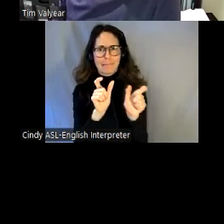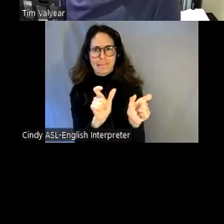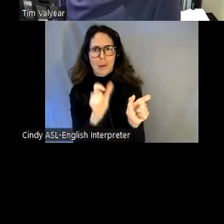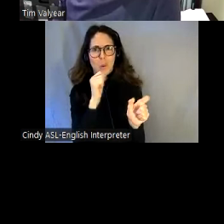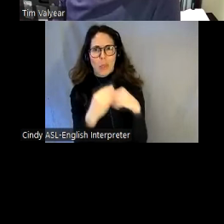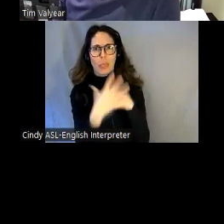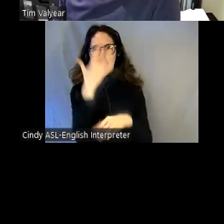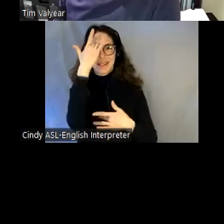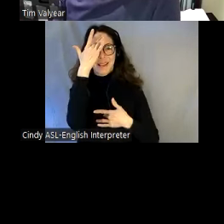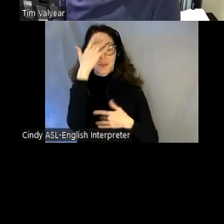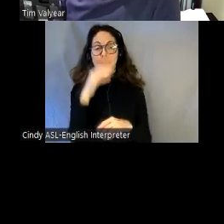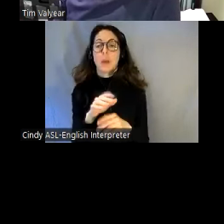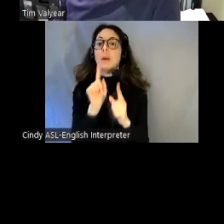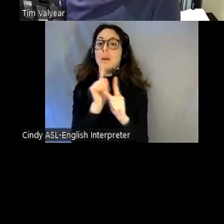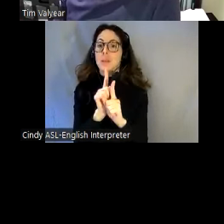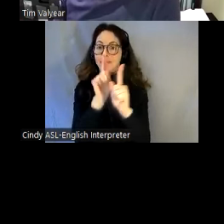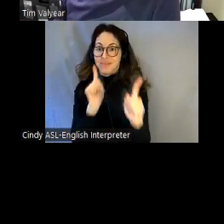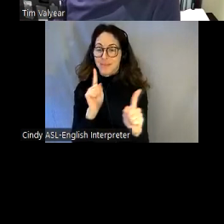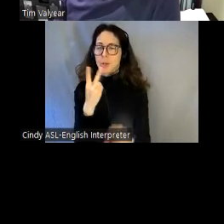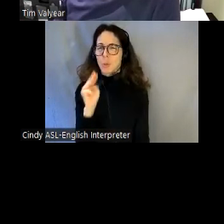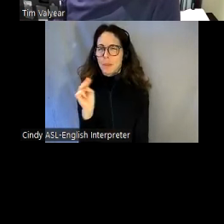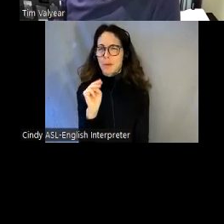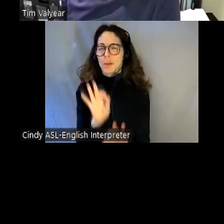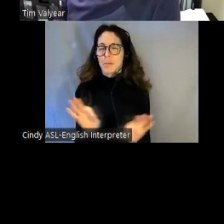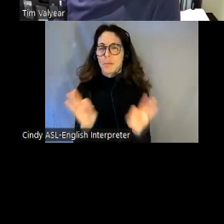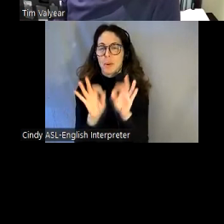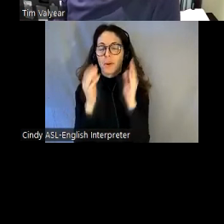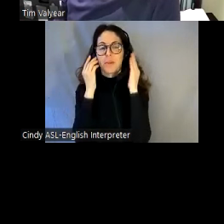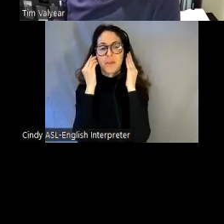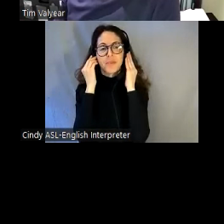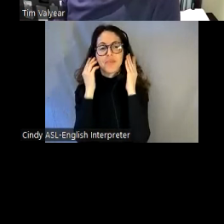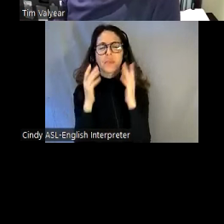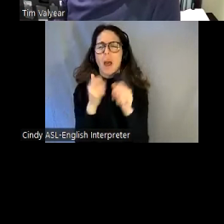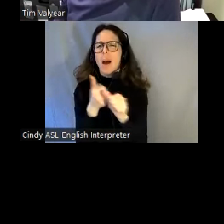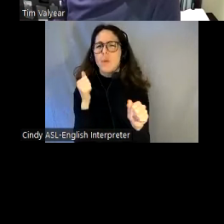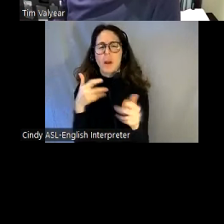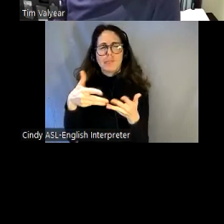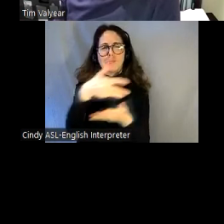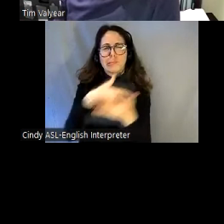hopefully, the people that are around you that don't practice Swiss cheese won't make you sick. Physical